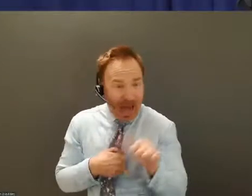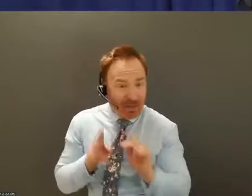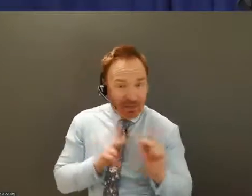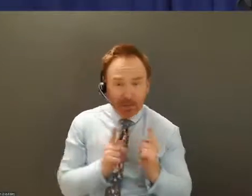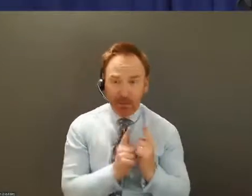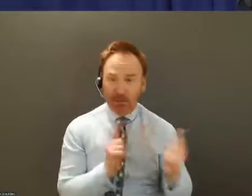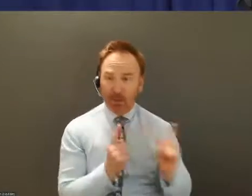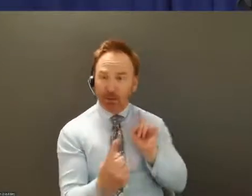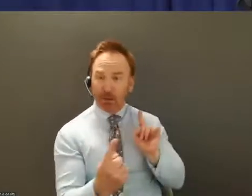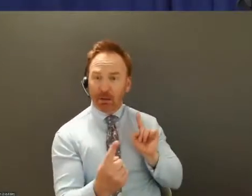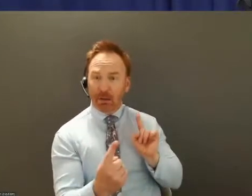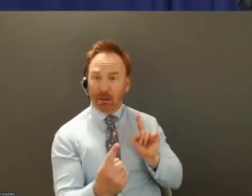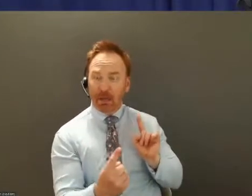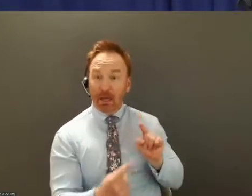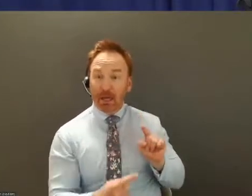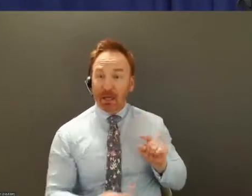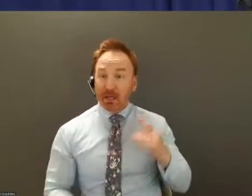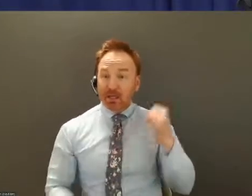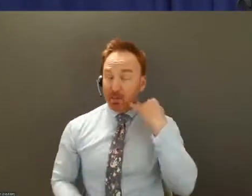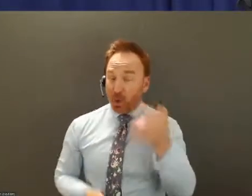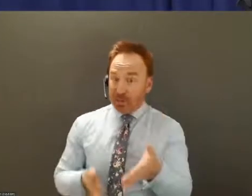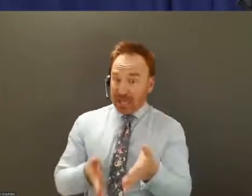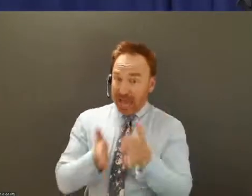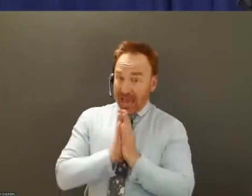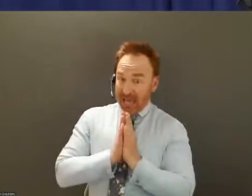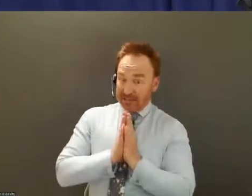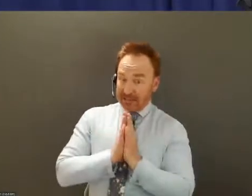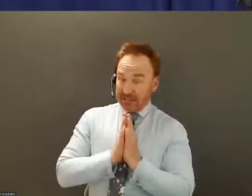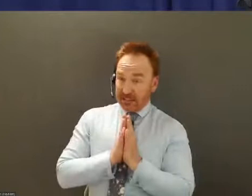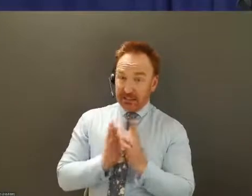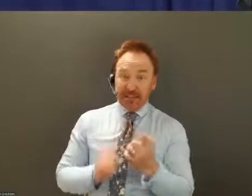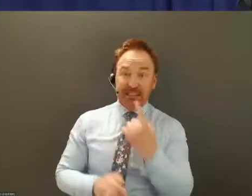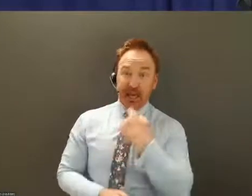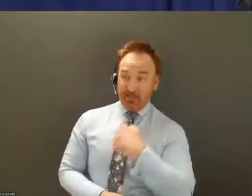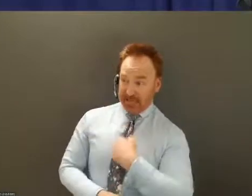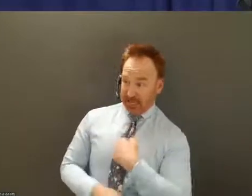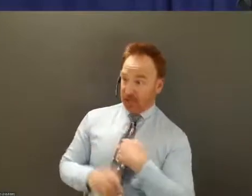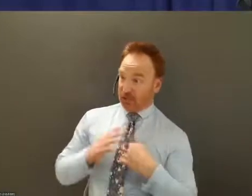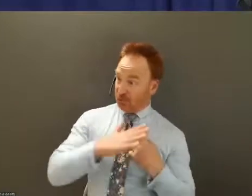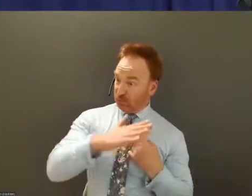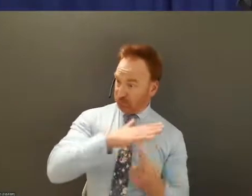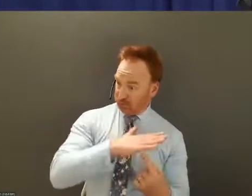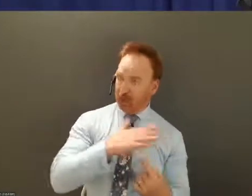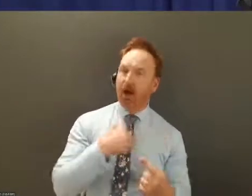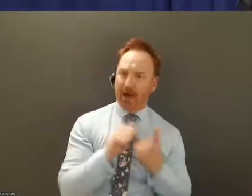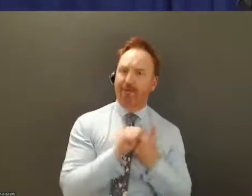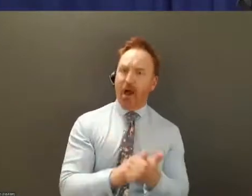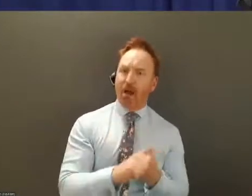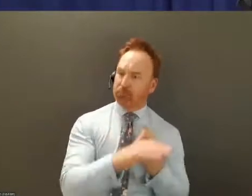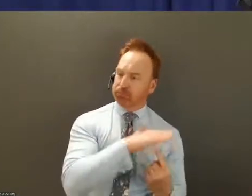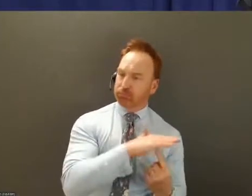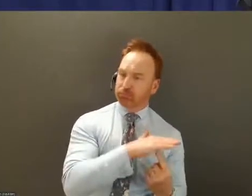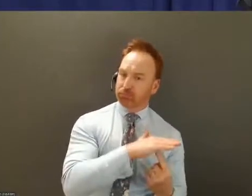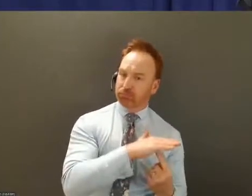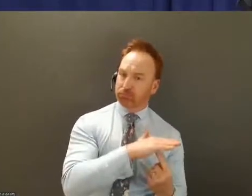Pat: Chief Bill? [Speaking Indigenous Language] Thank you for inviting me